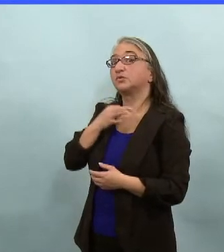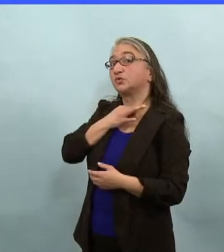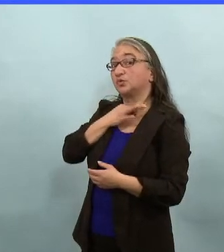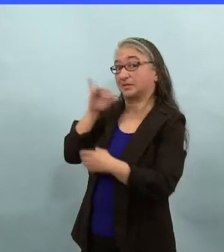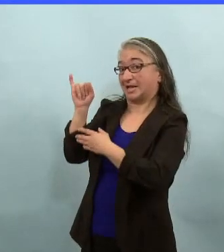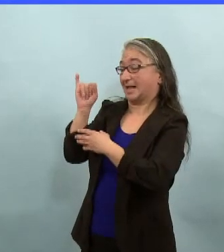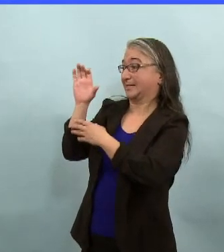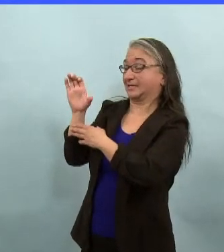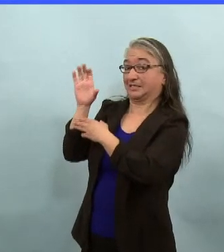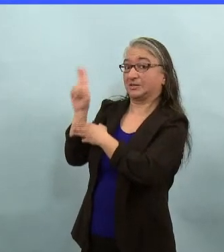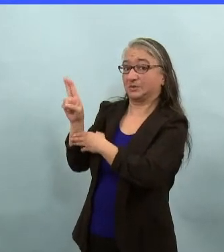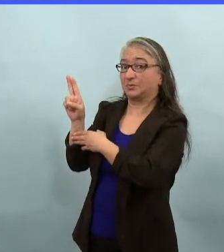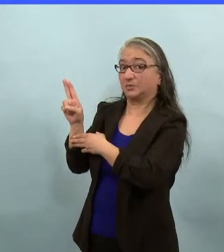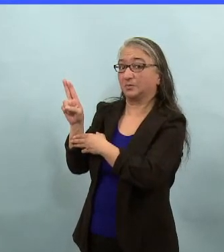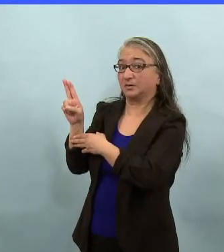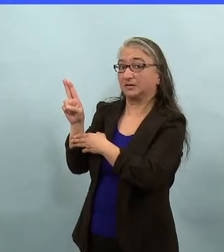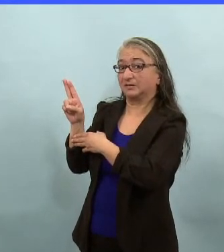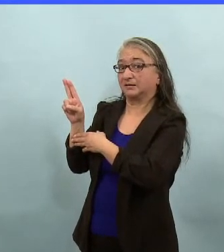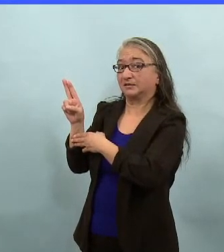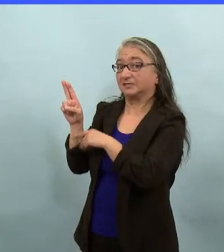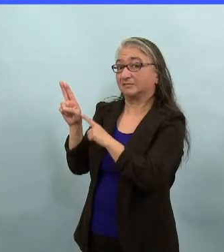given that we're a couple of weeks out from a decline in cases